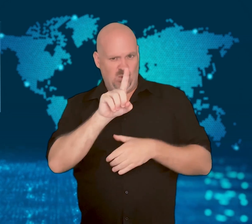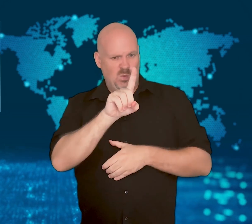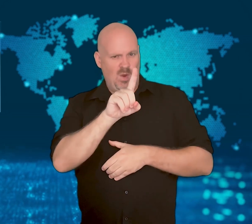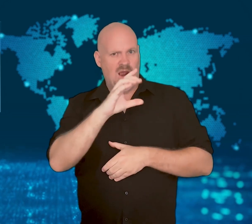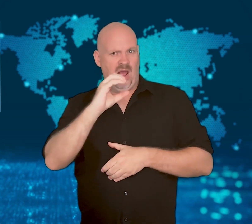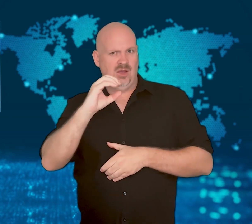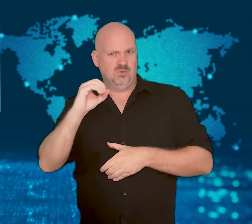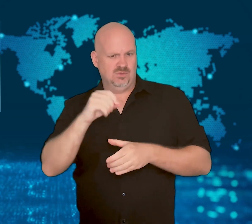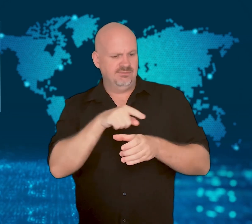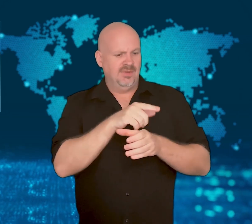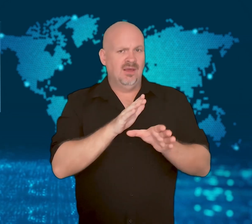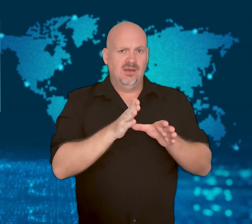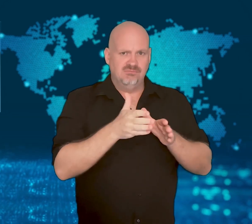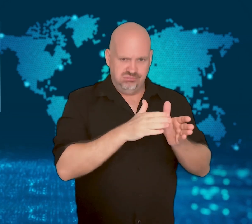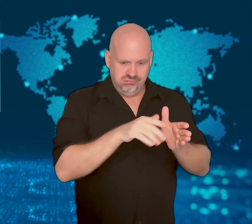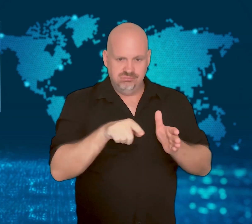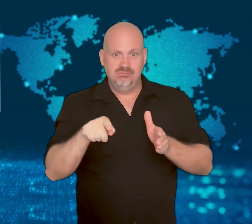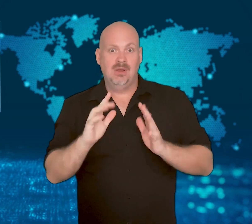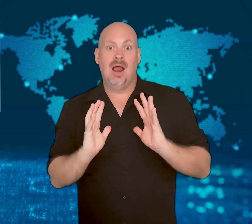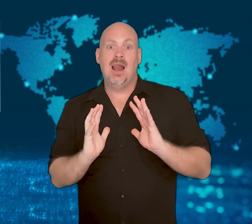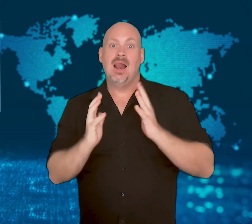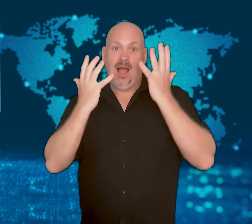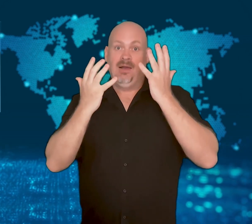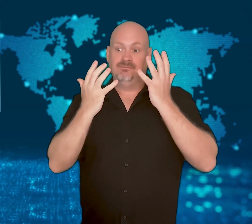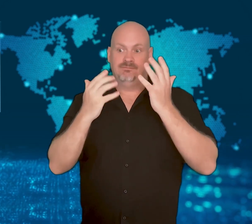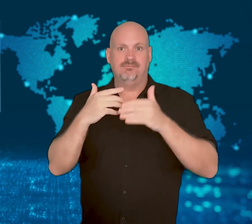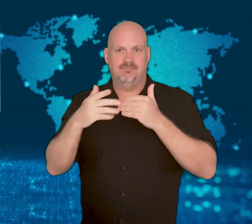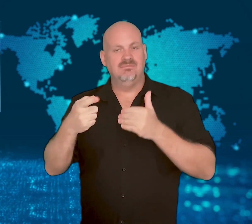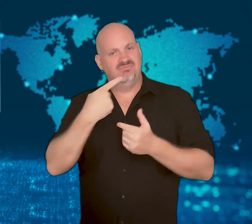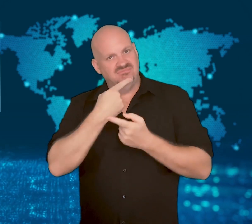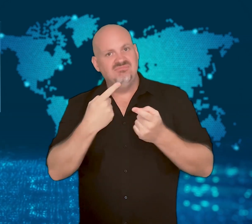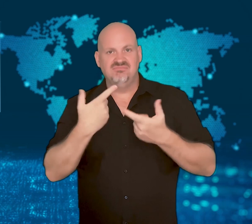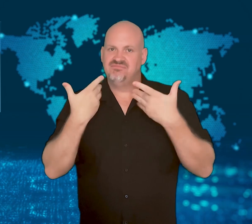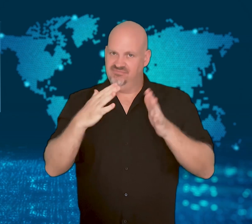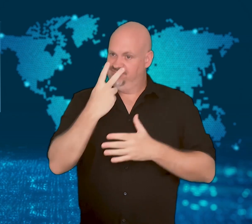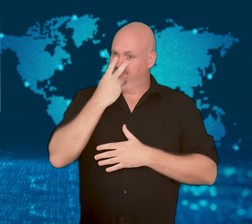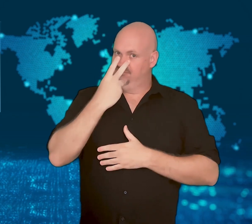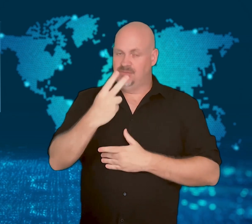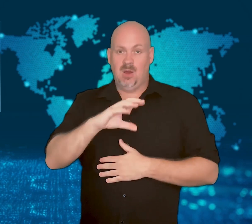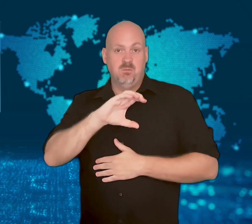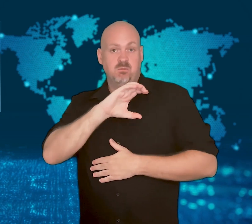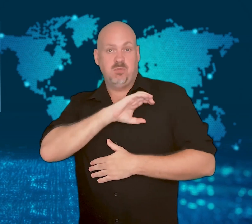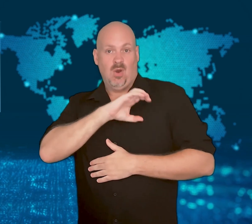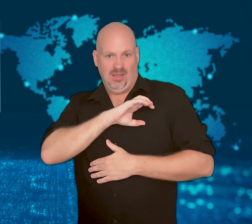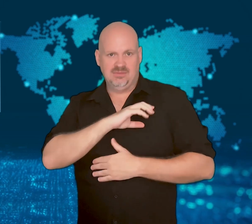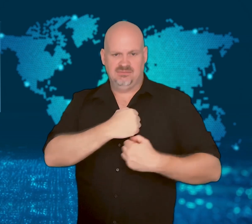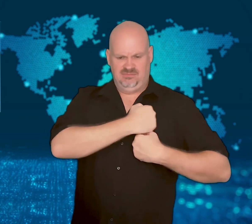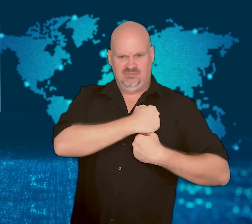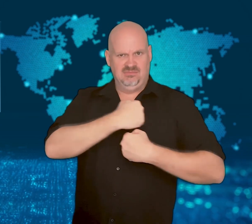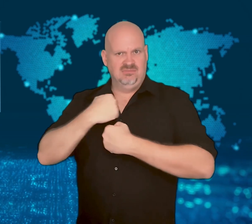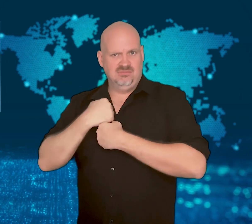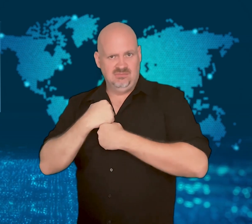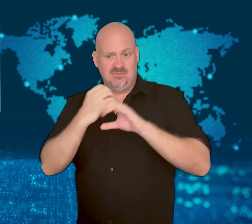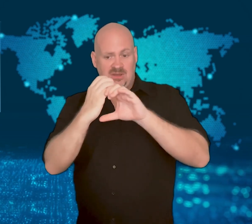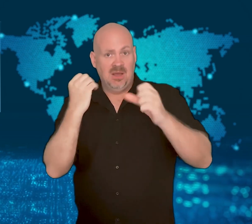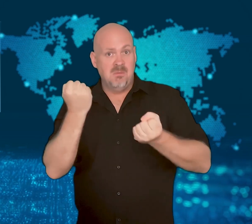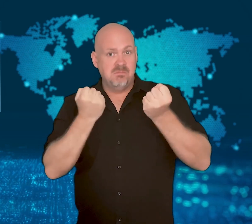The survivors of the original group of 100 students say they witnessed armed police